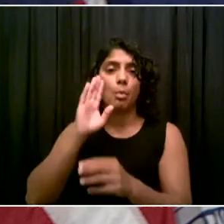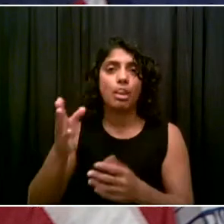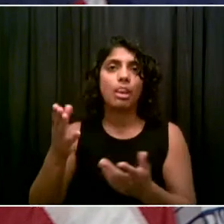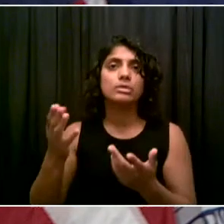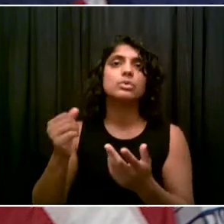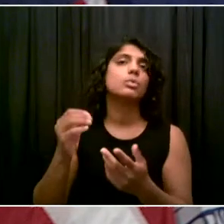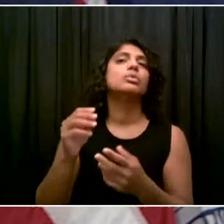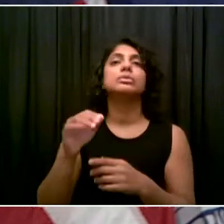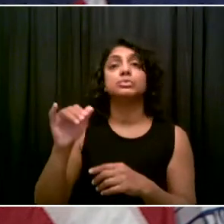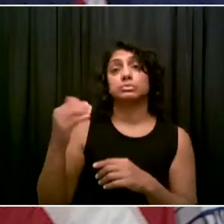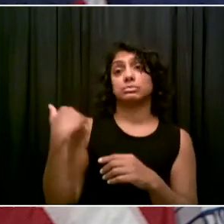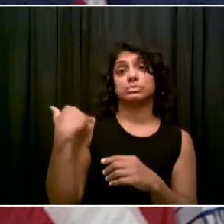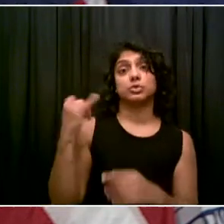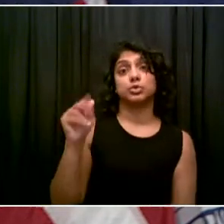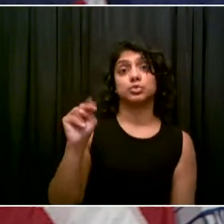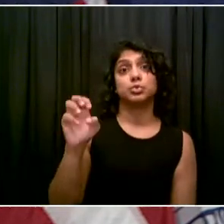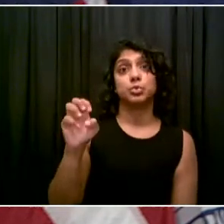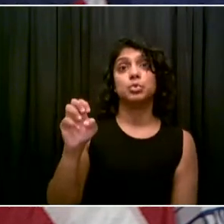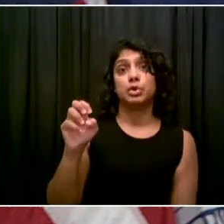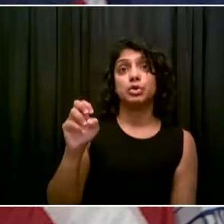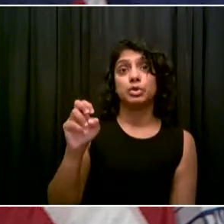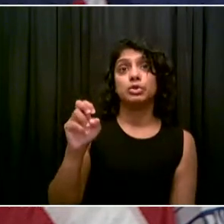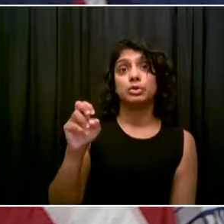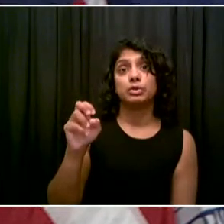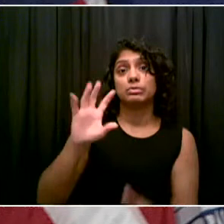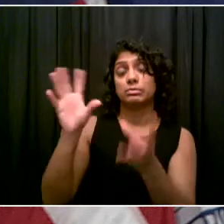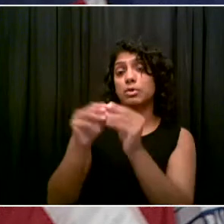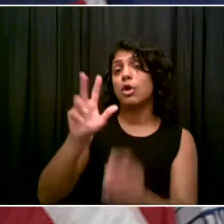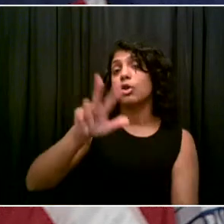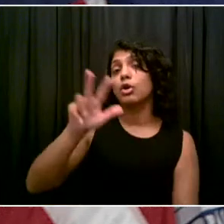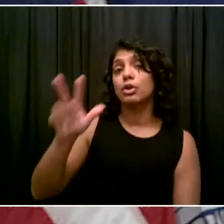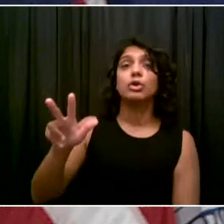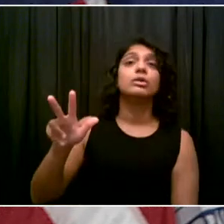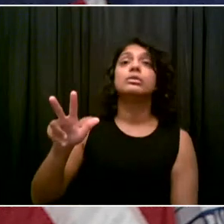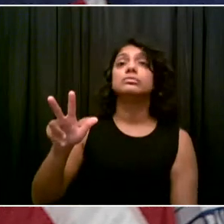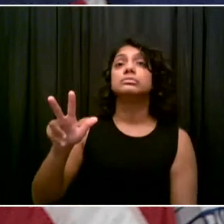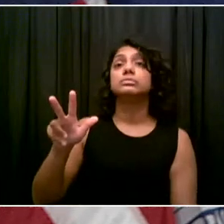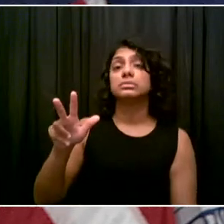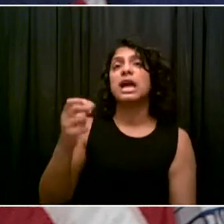NOW FOR THE ONMTH OF JUNE, 33 REPORTED MURDERS DOWN